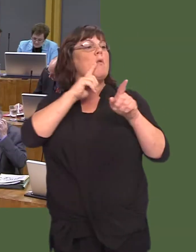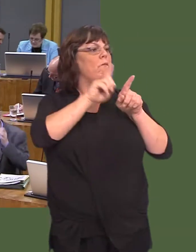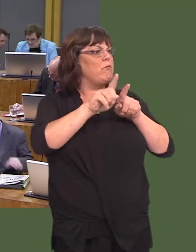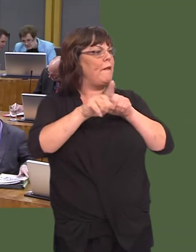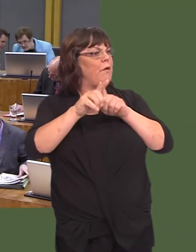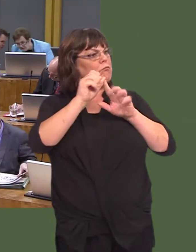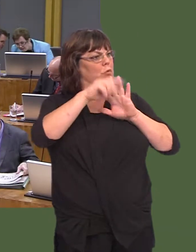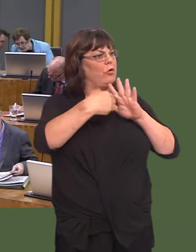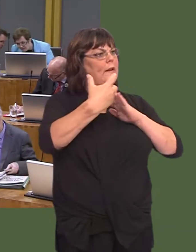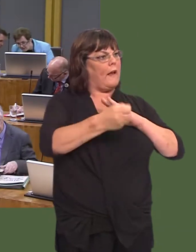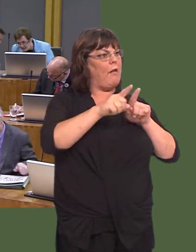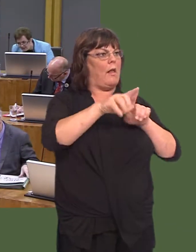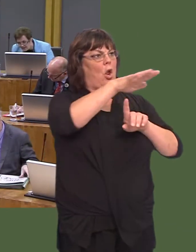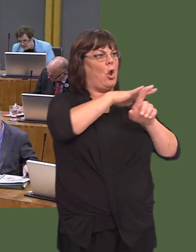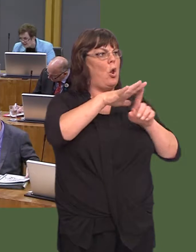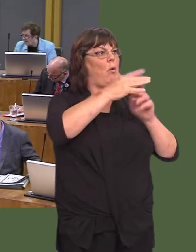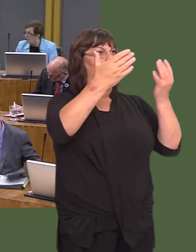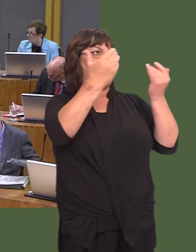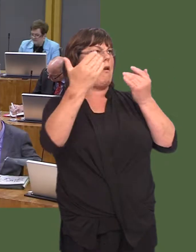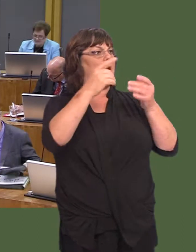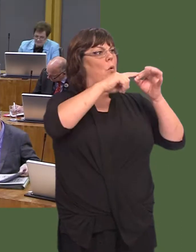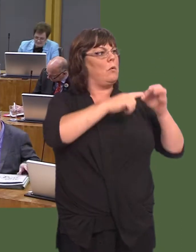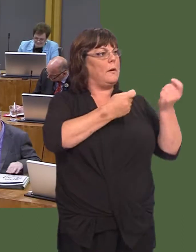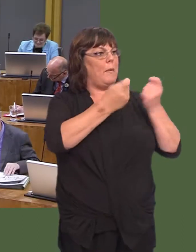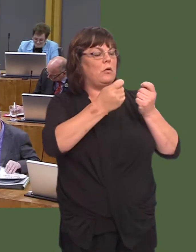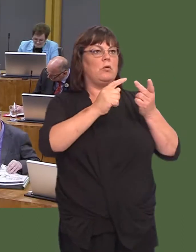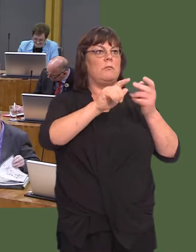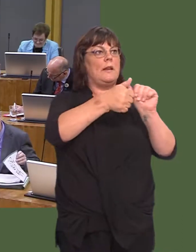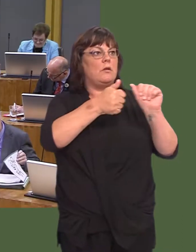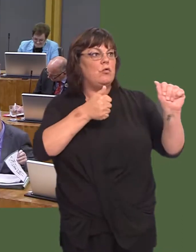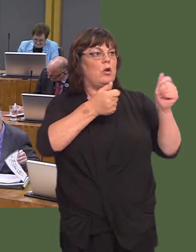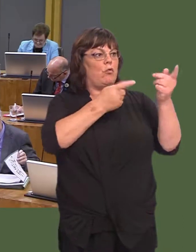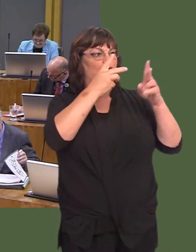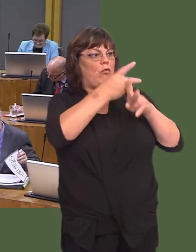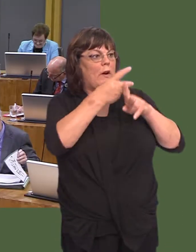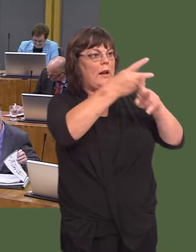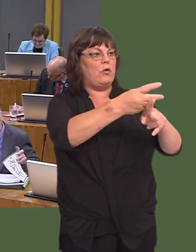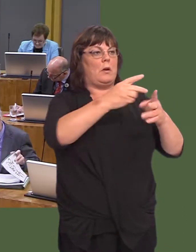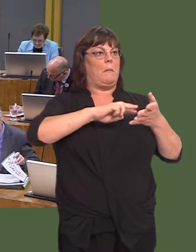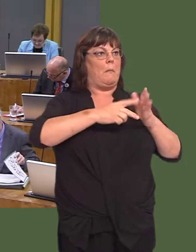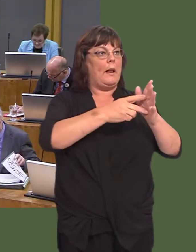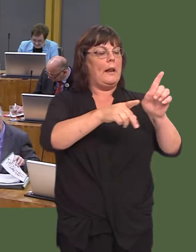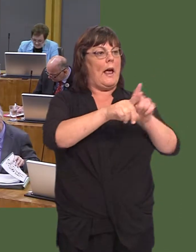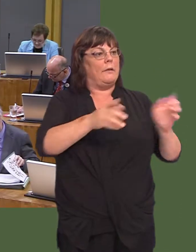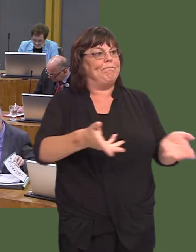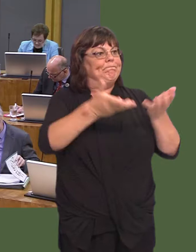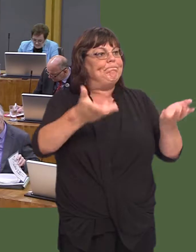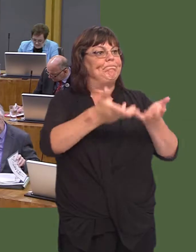number of ways. These include local air quality management, industry regulation, the planning regime and the promotion of active travel.